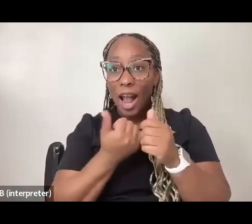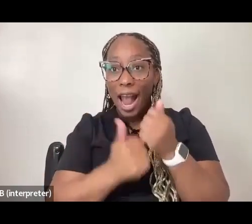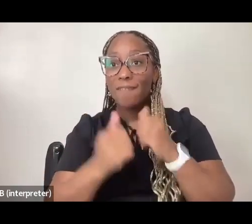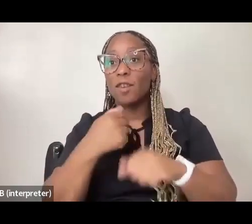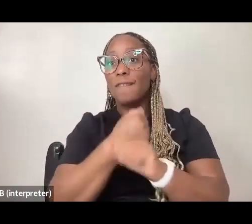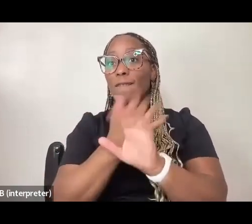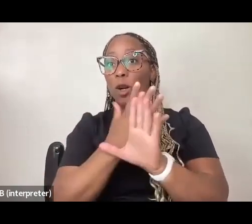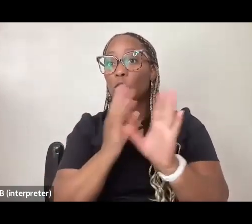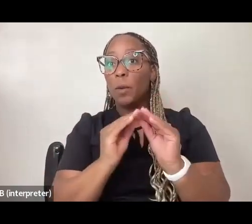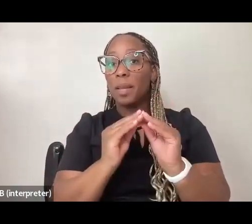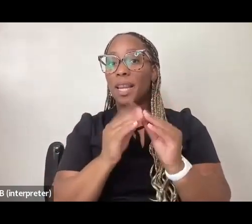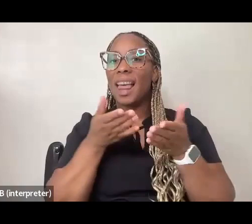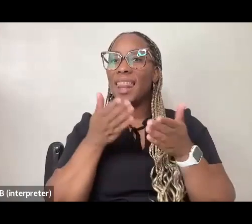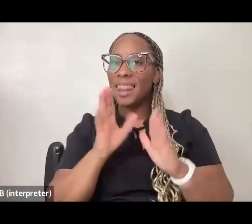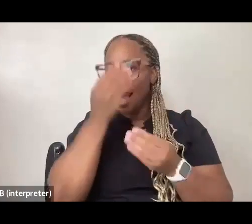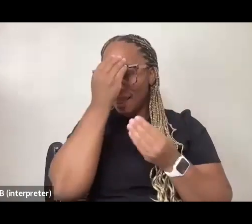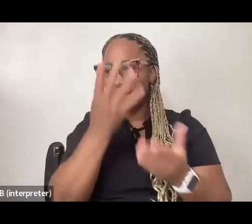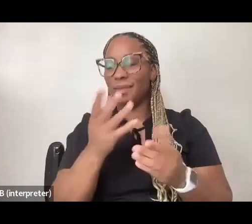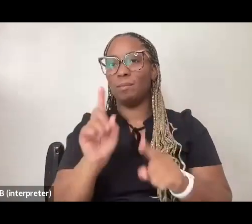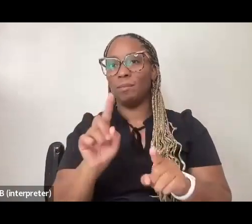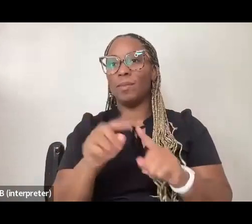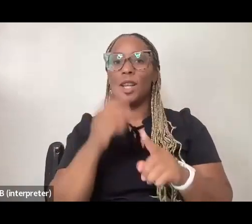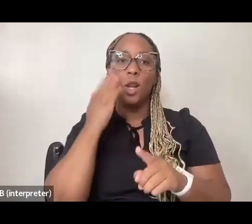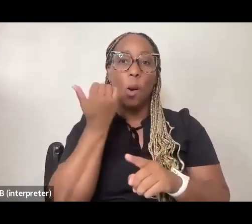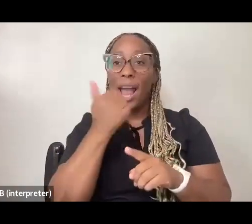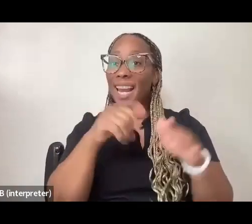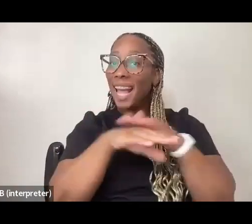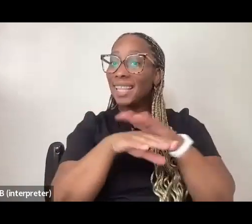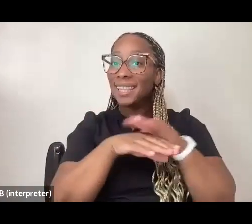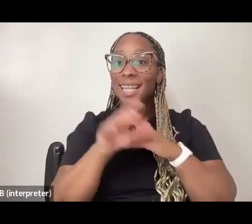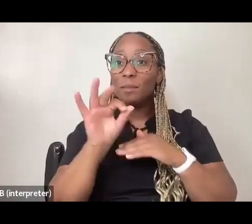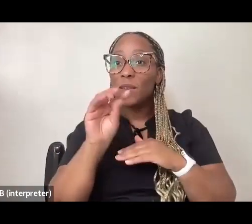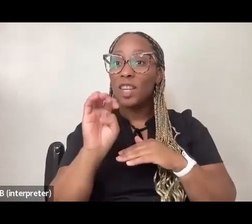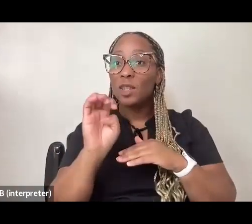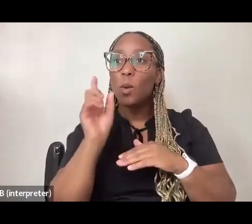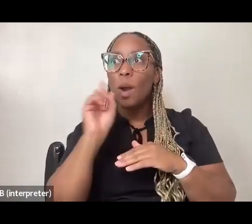in, please let your attendees know about any accessibility features including where to find captions.